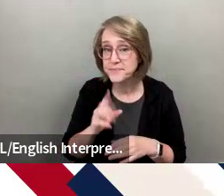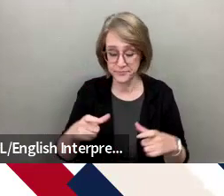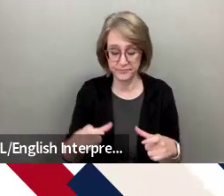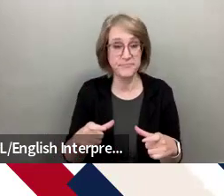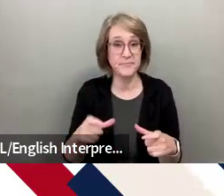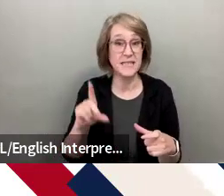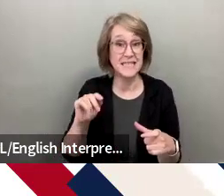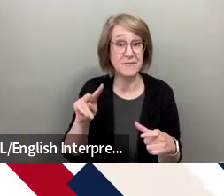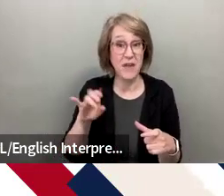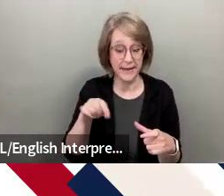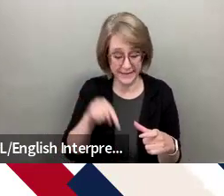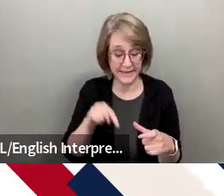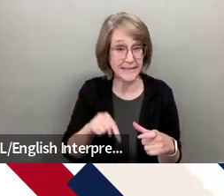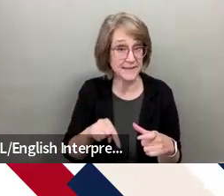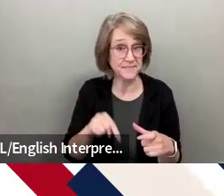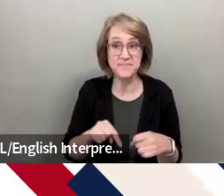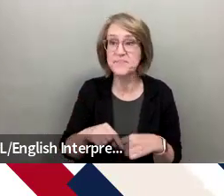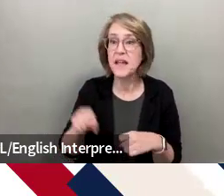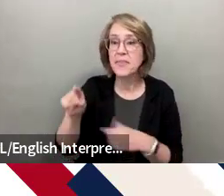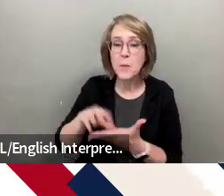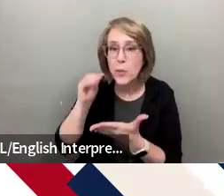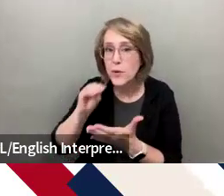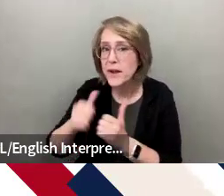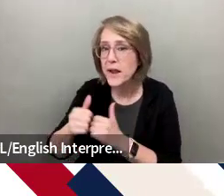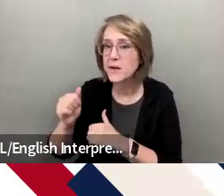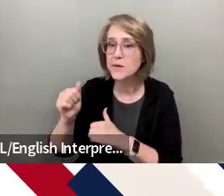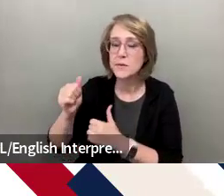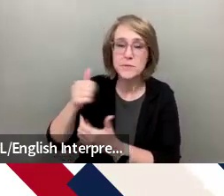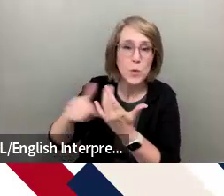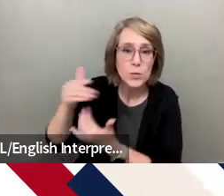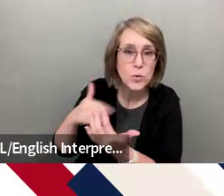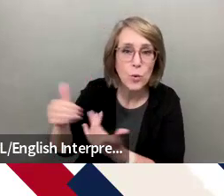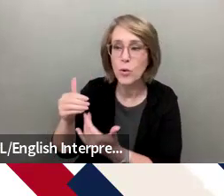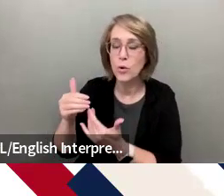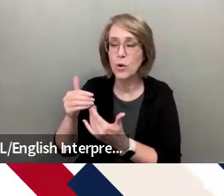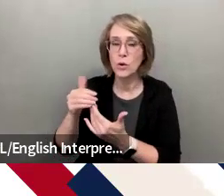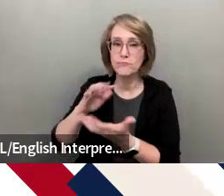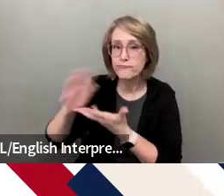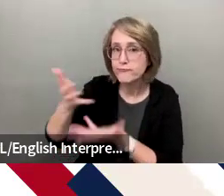LEARNING HOW TO BE SOCIAL AND USING HER SOCIAL ABILITIES TO INTERACT WITH THE STUDENTS. SHE